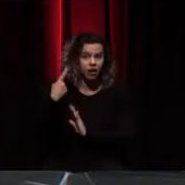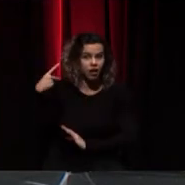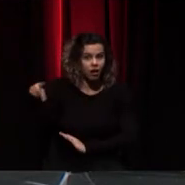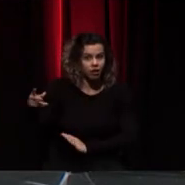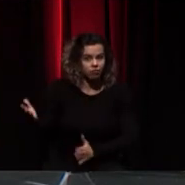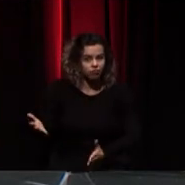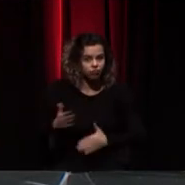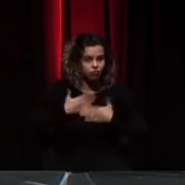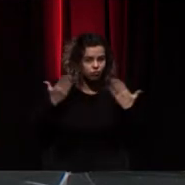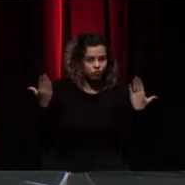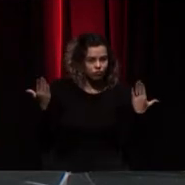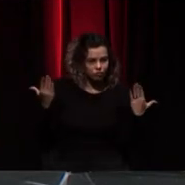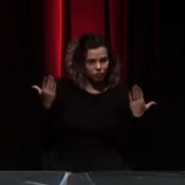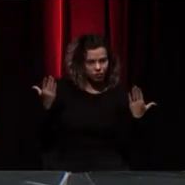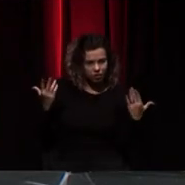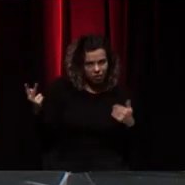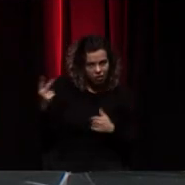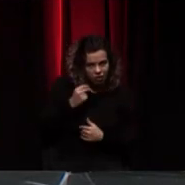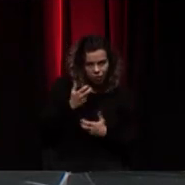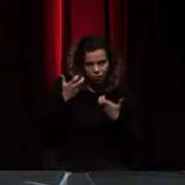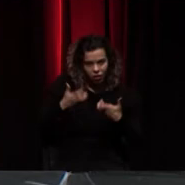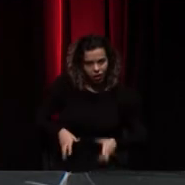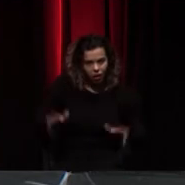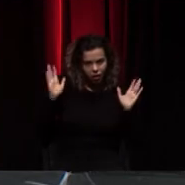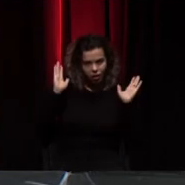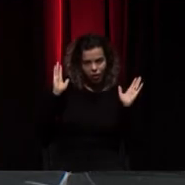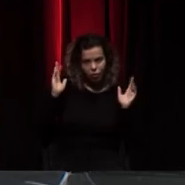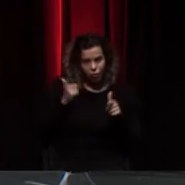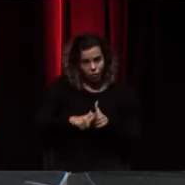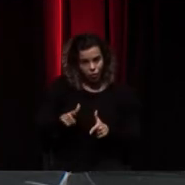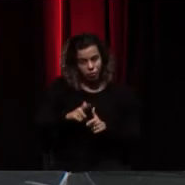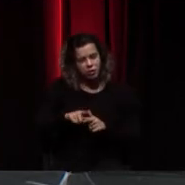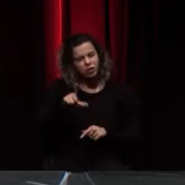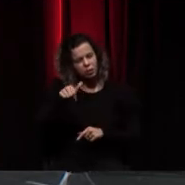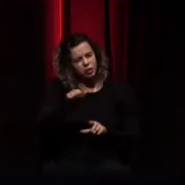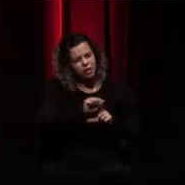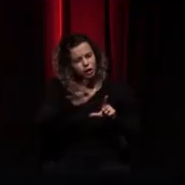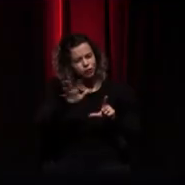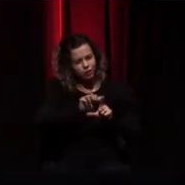No one accepts to be fooled. Then we have a Netflix documentary on…